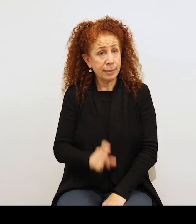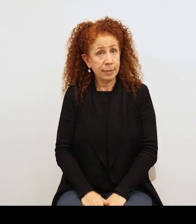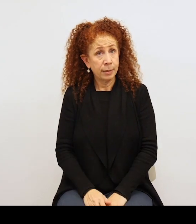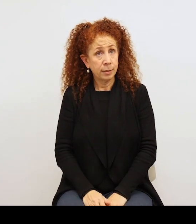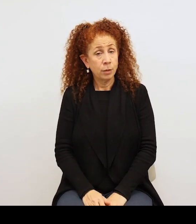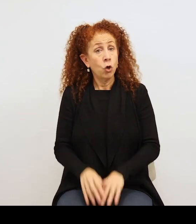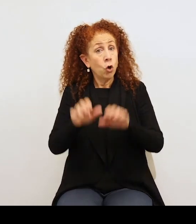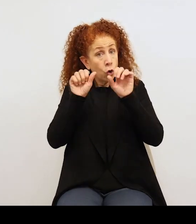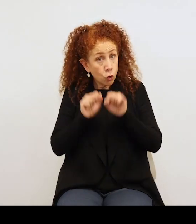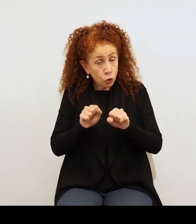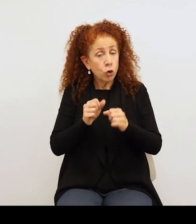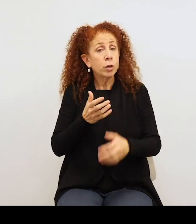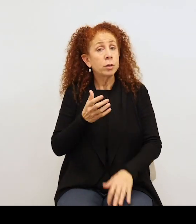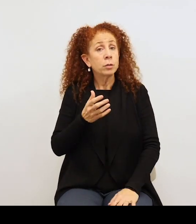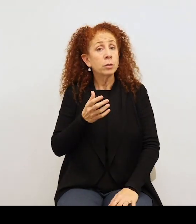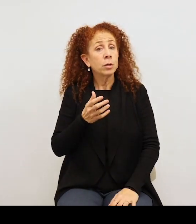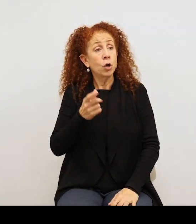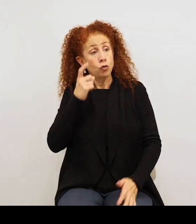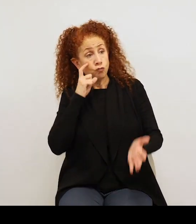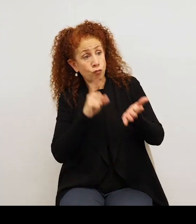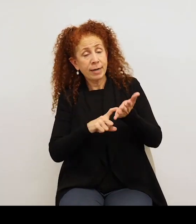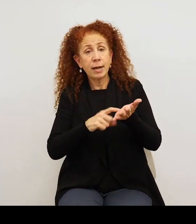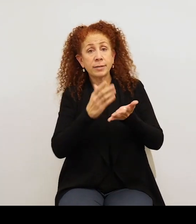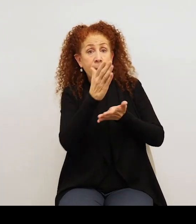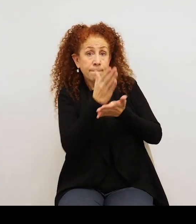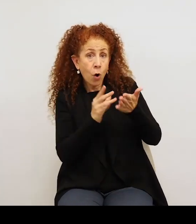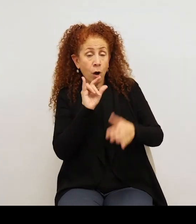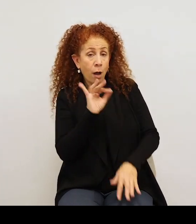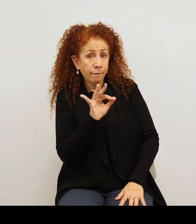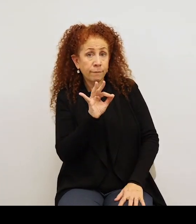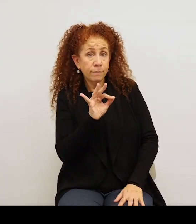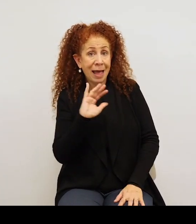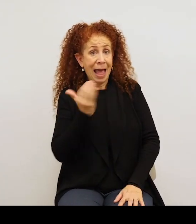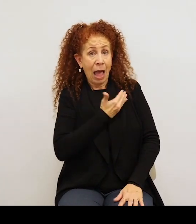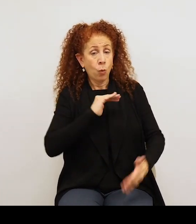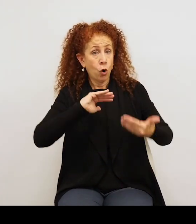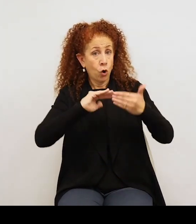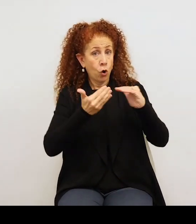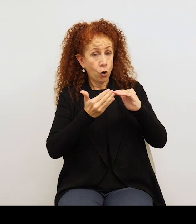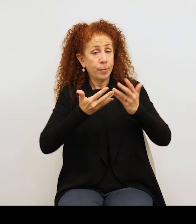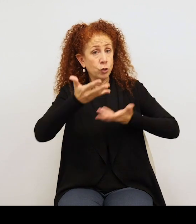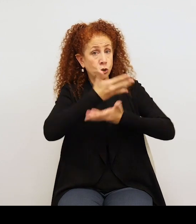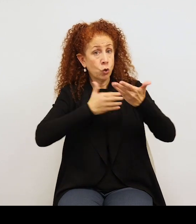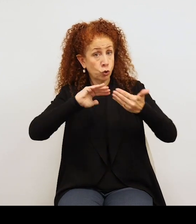Could they even become a recognized part of our urban social community?